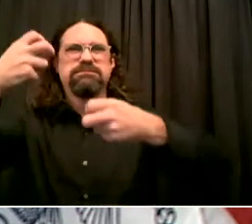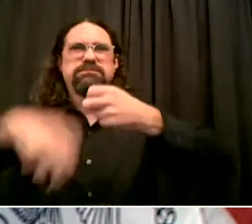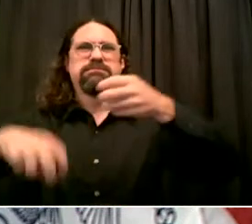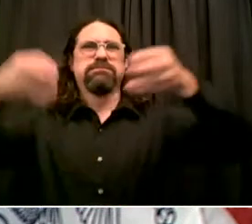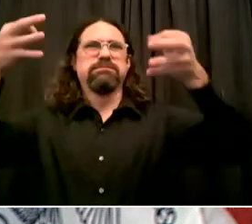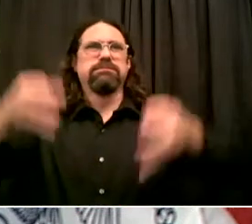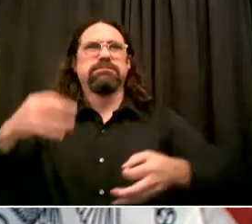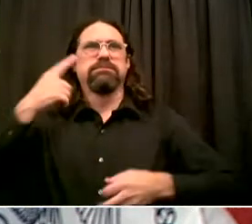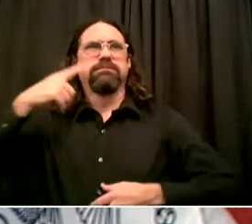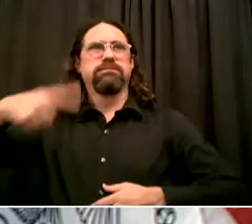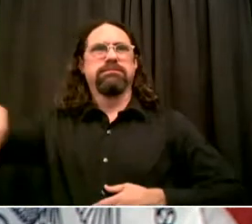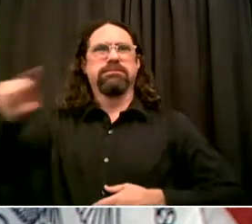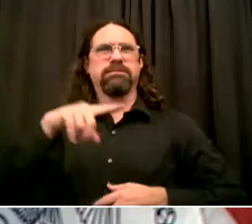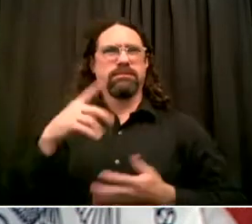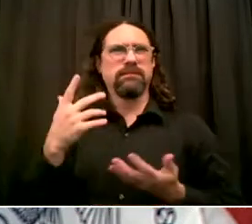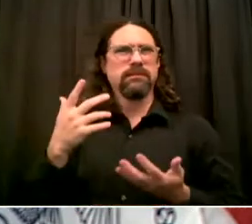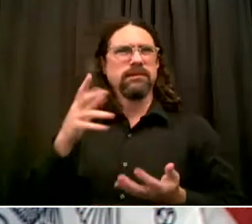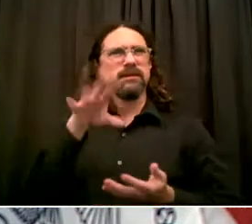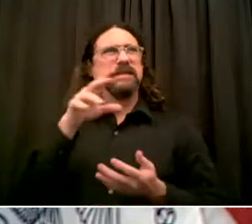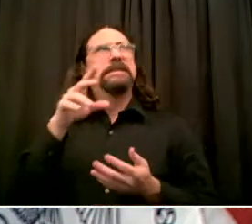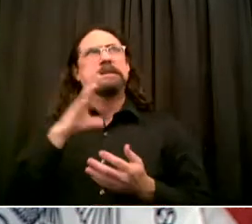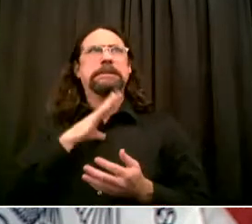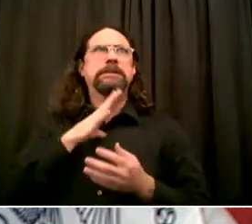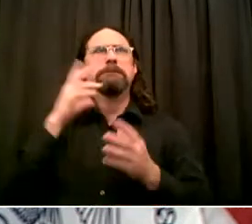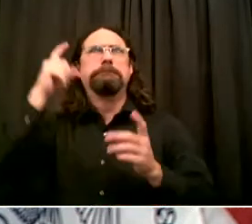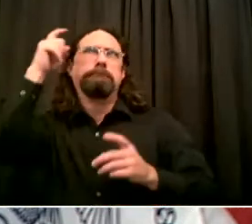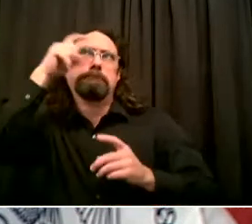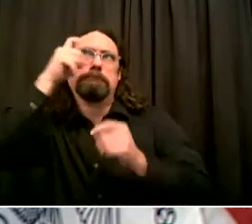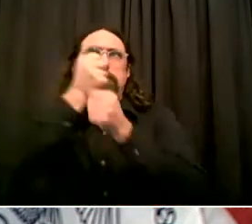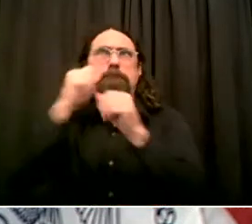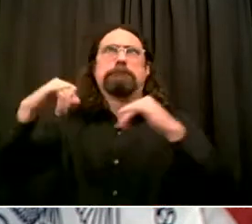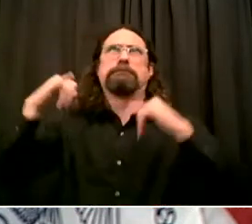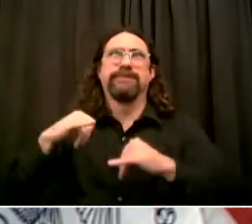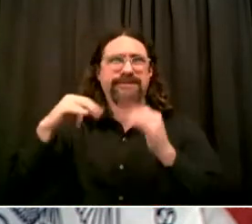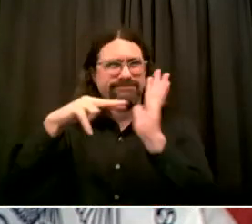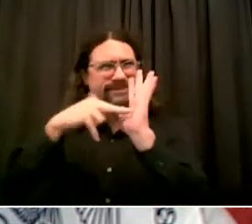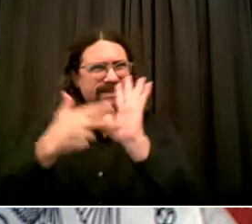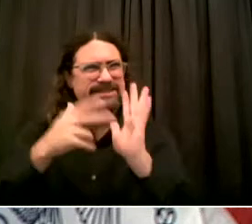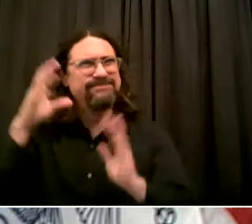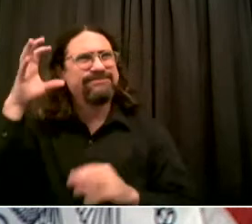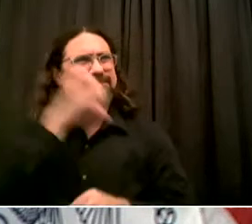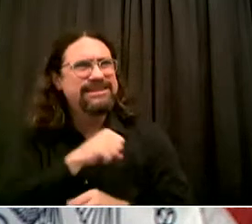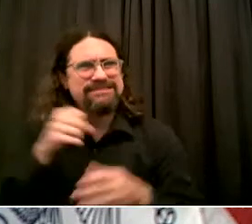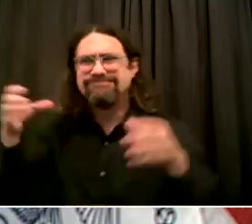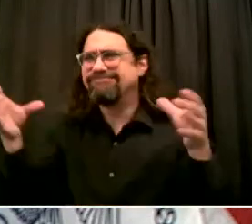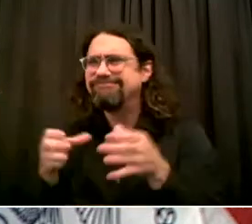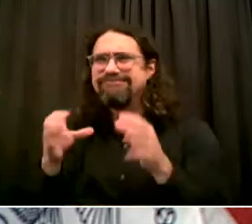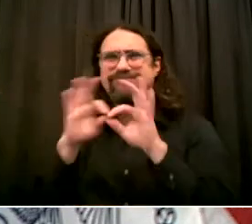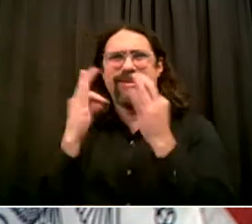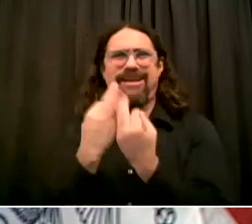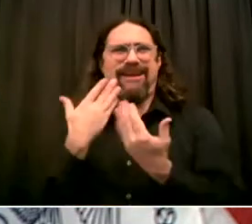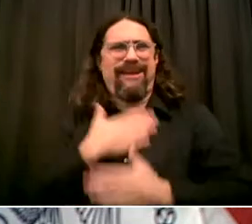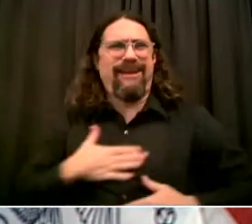THE VIRUS, IT IS ONLY IF A BRIEF PERIOD OF TIME. MORORE ANDND ME OR NEWS COMING G IT LIKE ABOUT A VACCINE SOON.